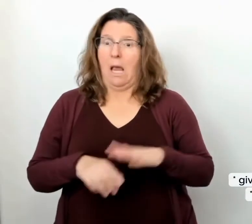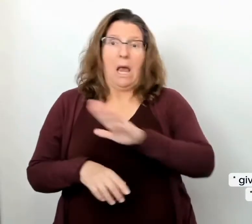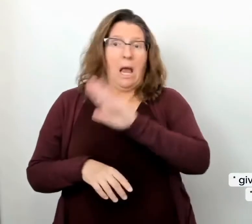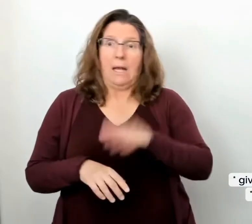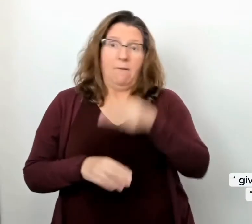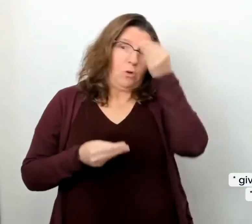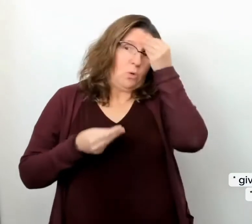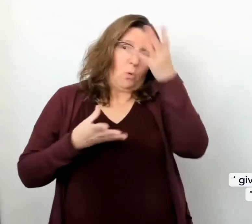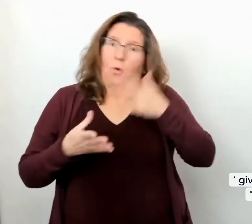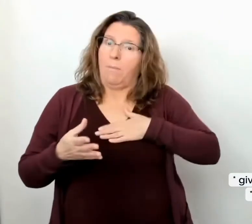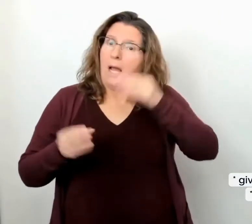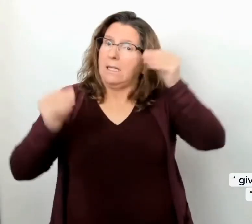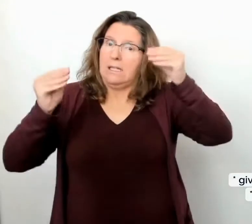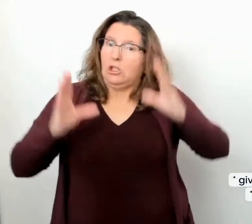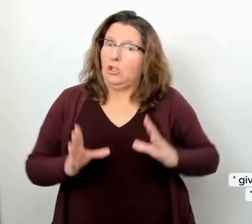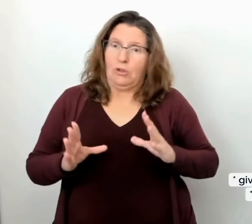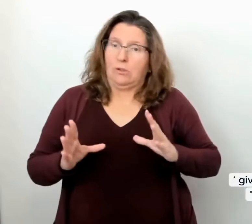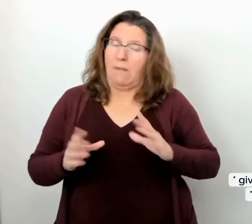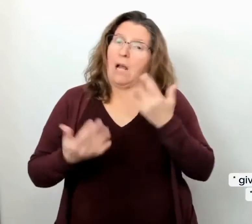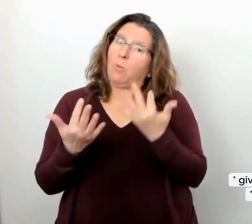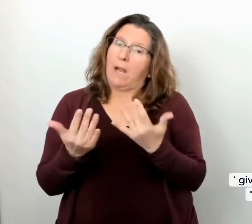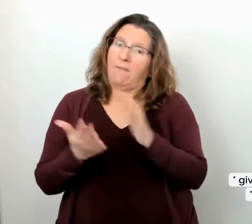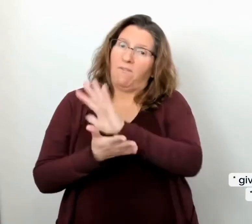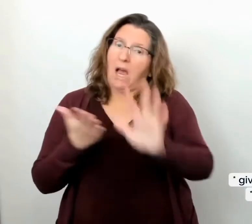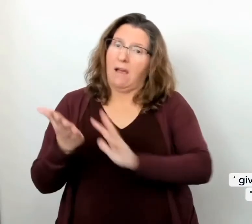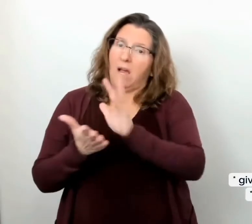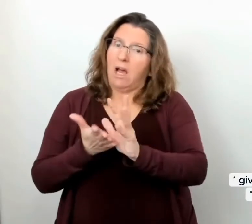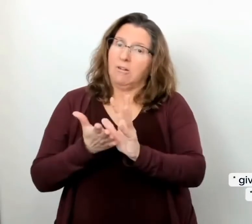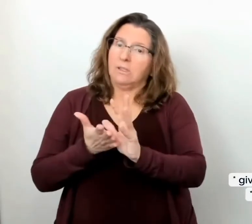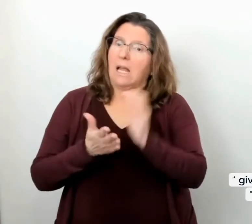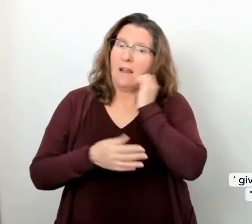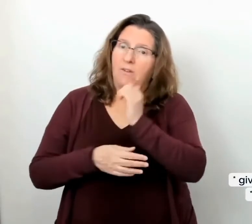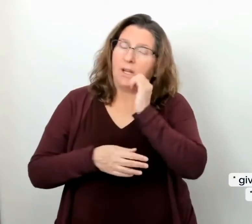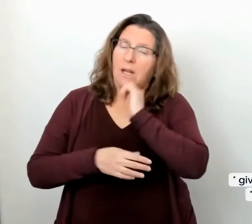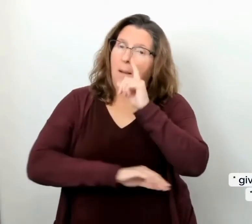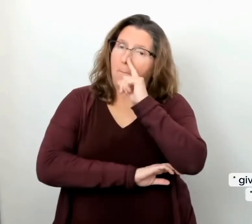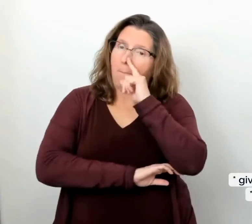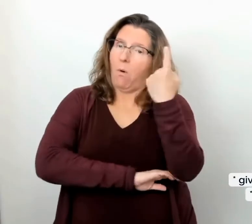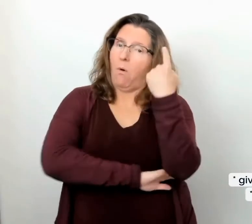I never told my teachers that I was bored all day long in class,